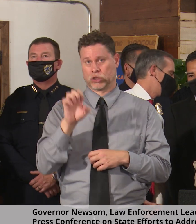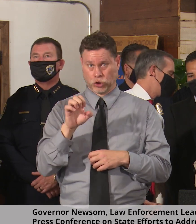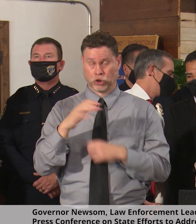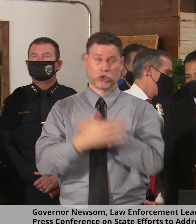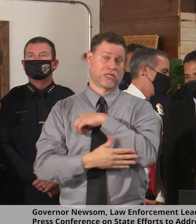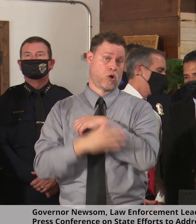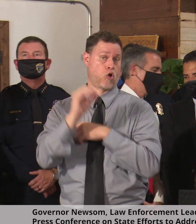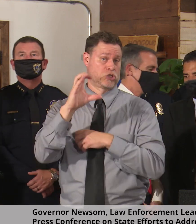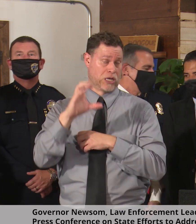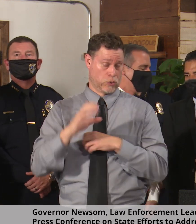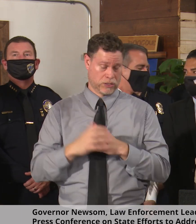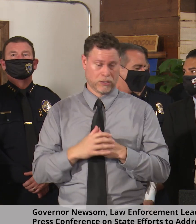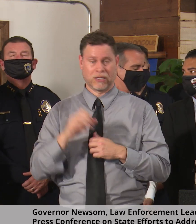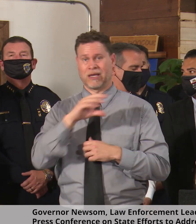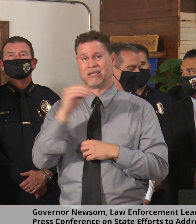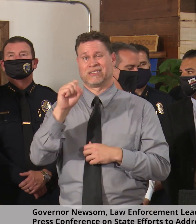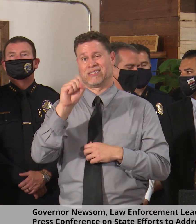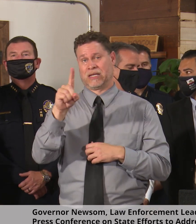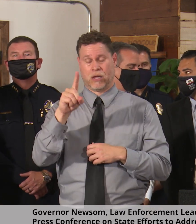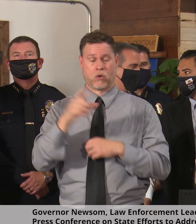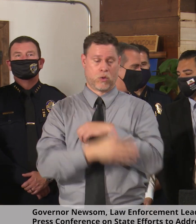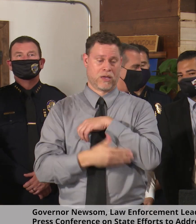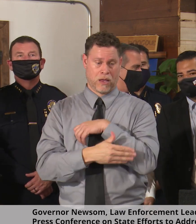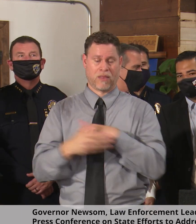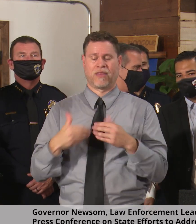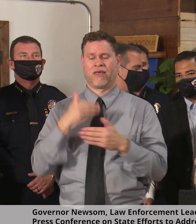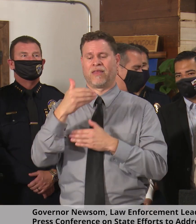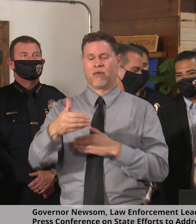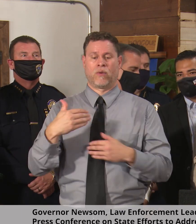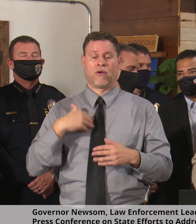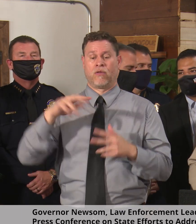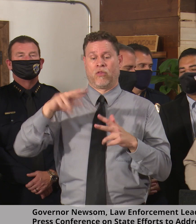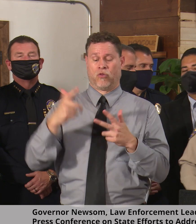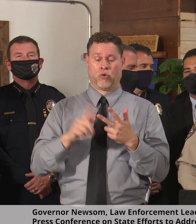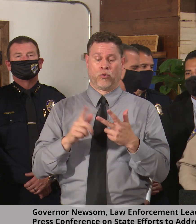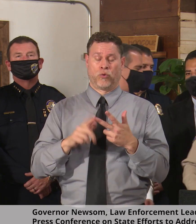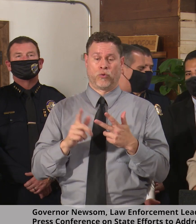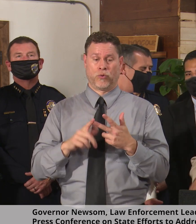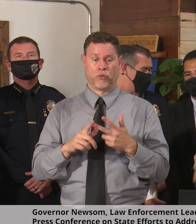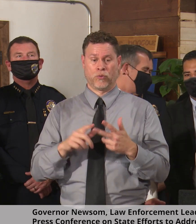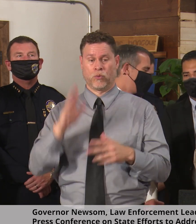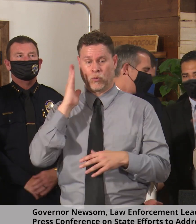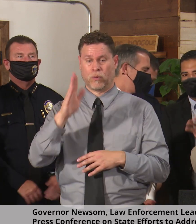county and San Diego county and then we will have the third one which is going to be down in